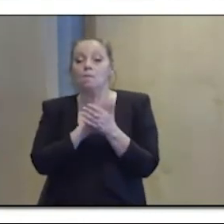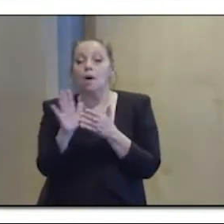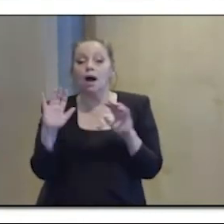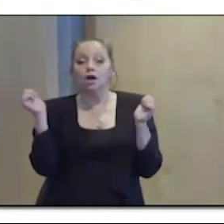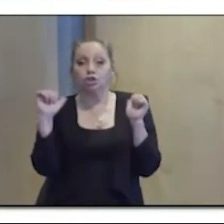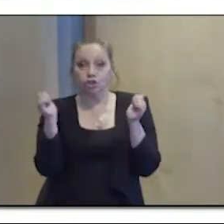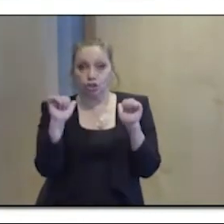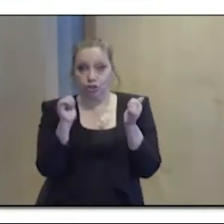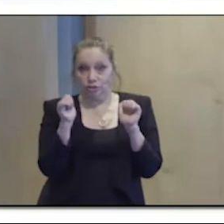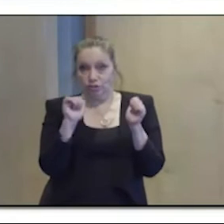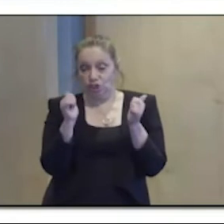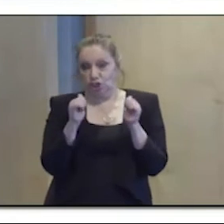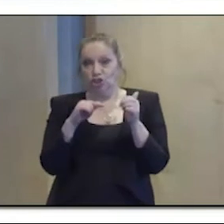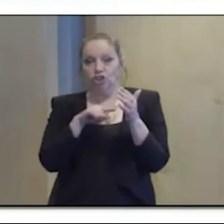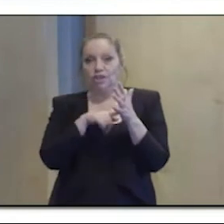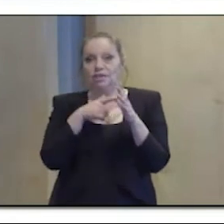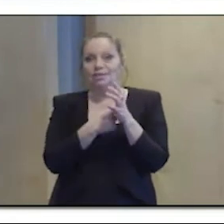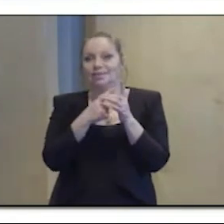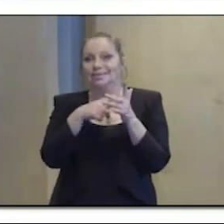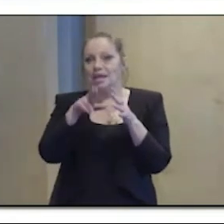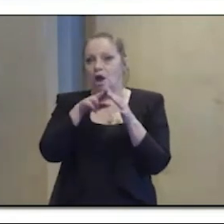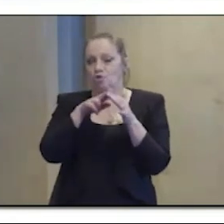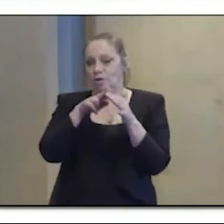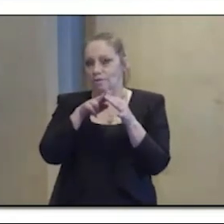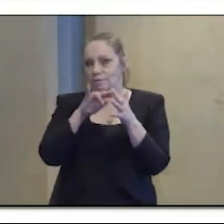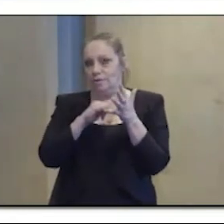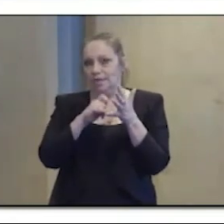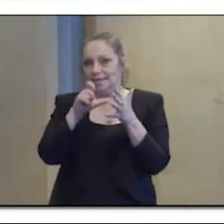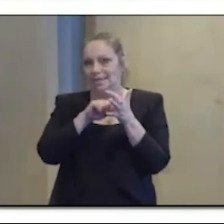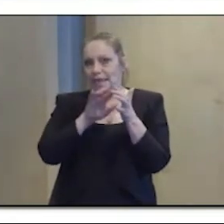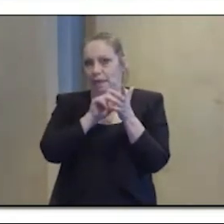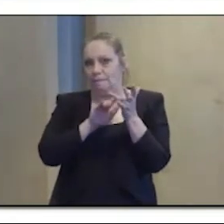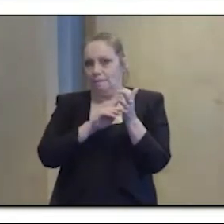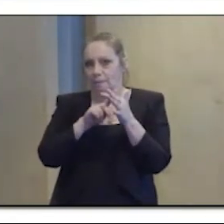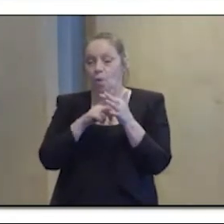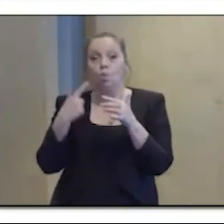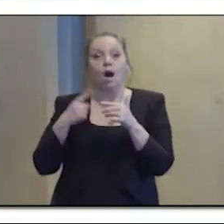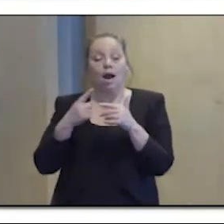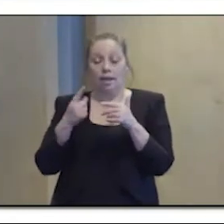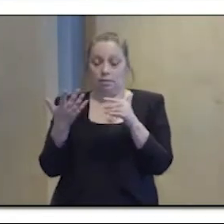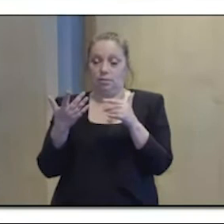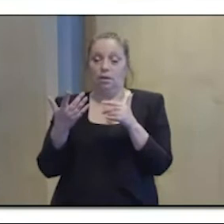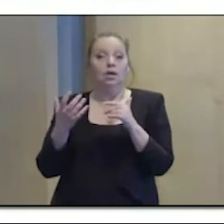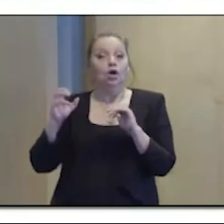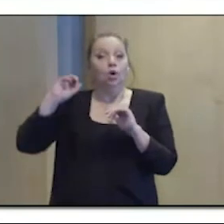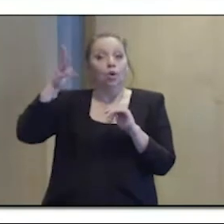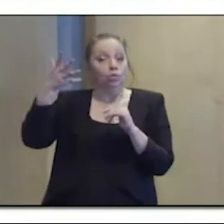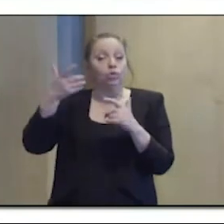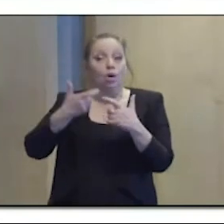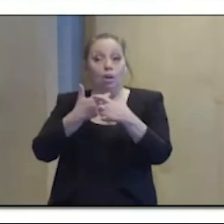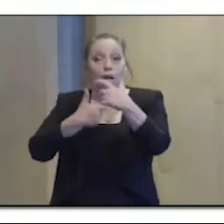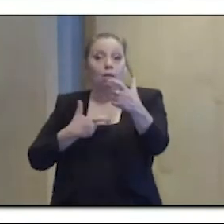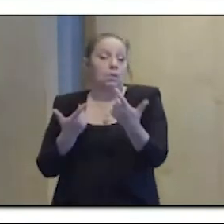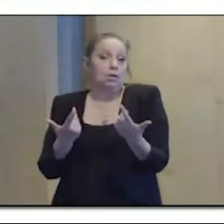feed-in tariff scheme because in its view solar panels were now a rational thing to invest in for